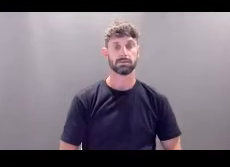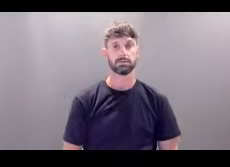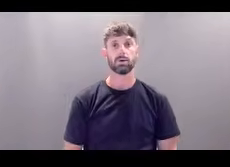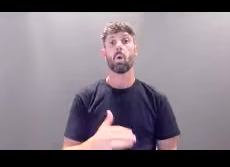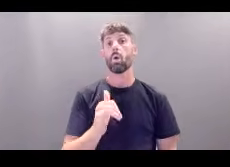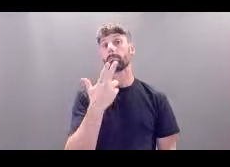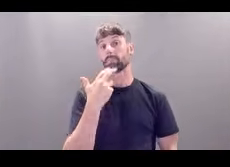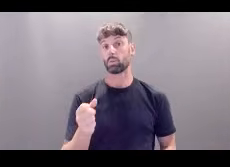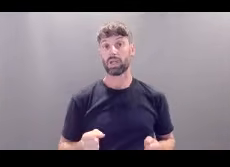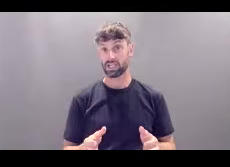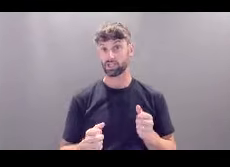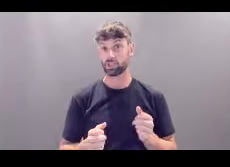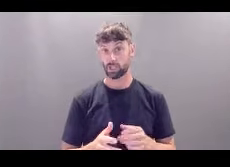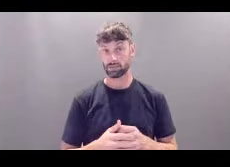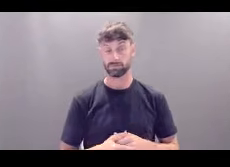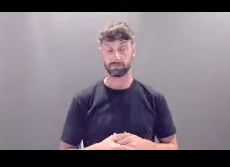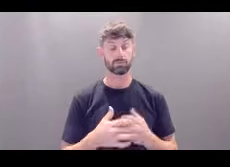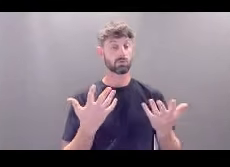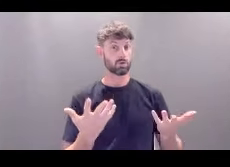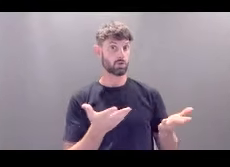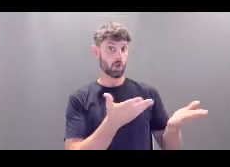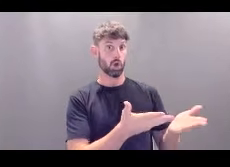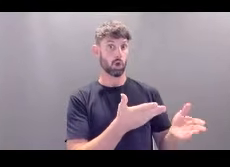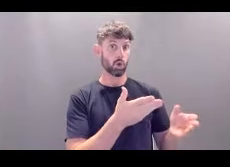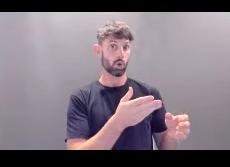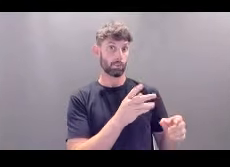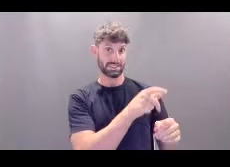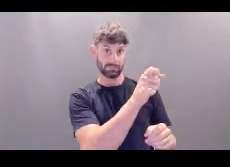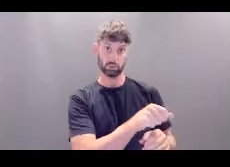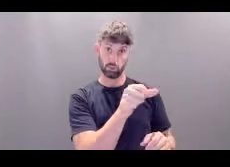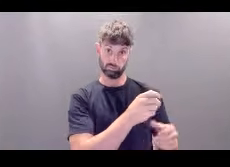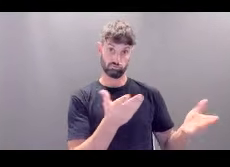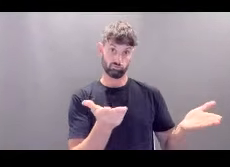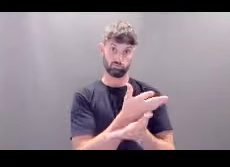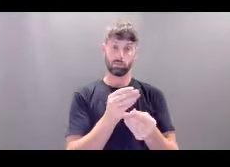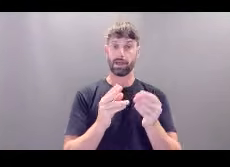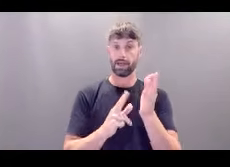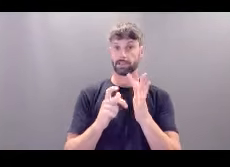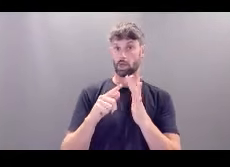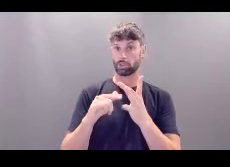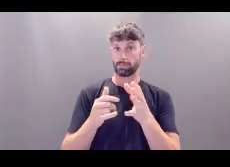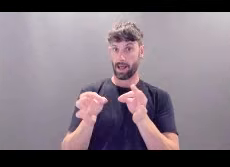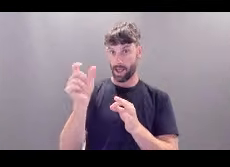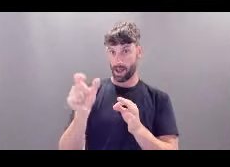Participants should discuss these back-up plans with their planner or their LAC when their plan is being